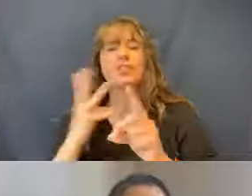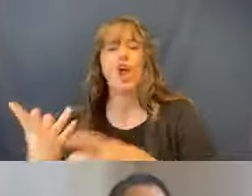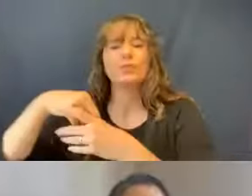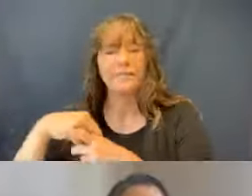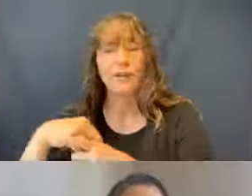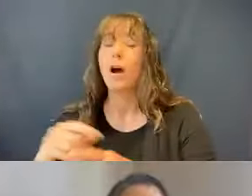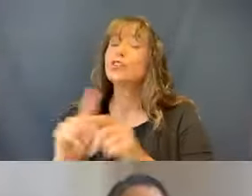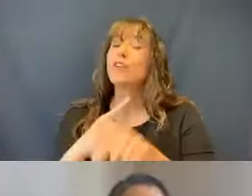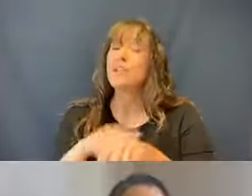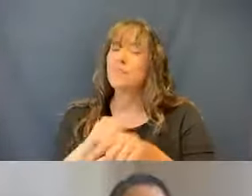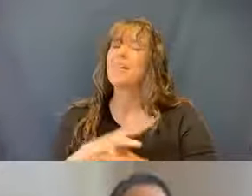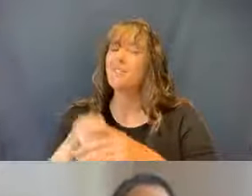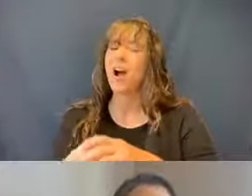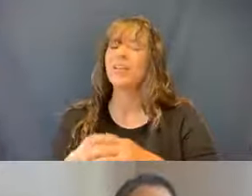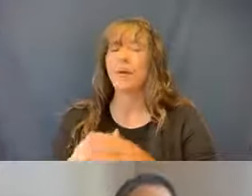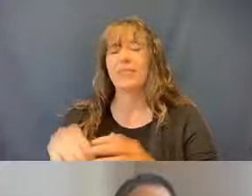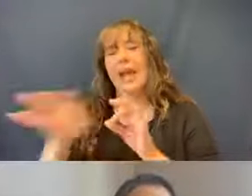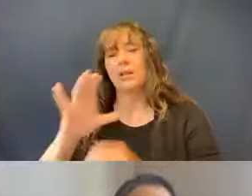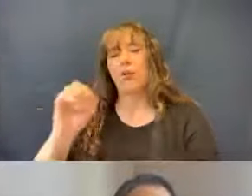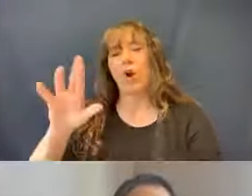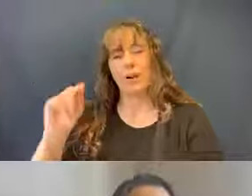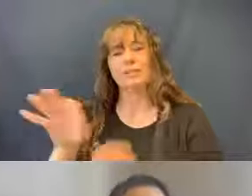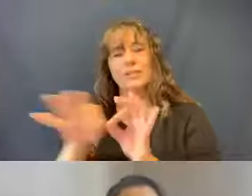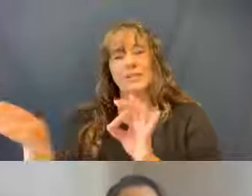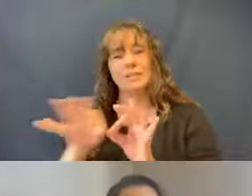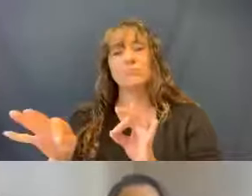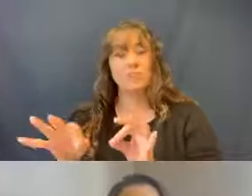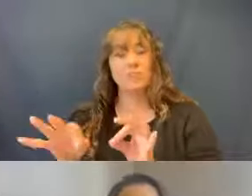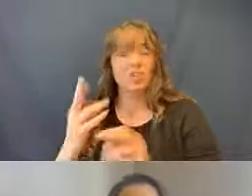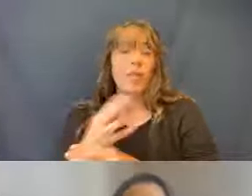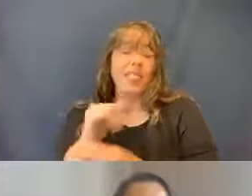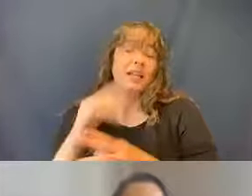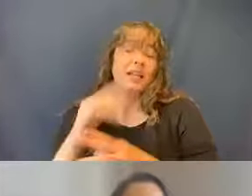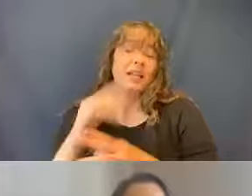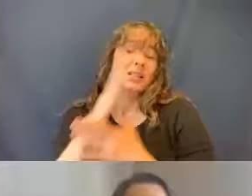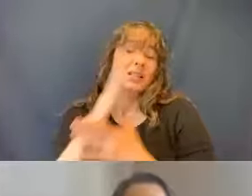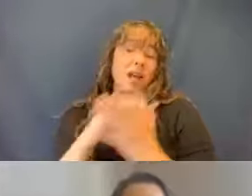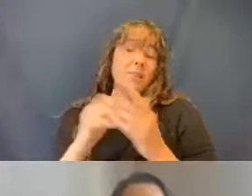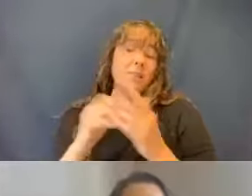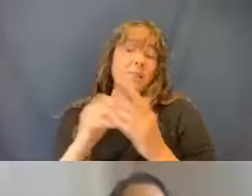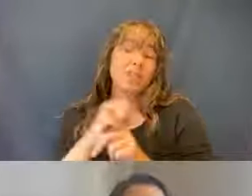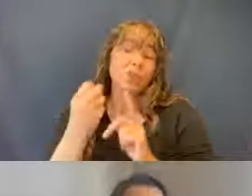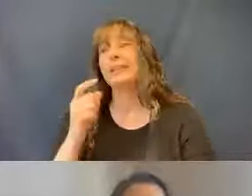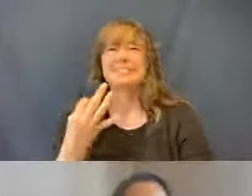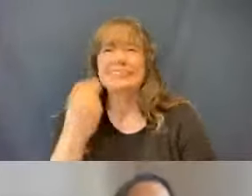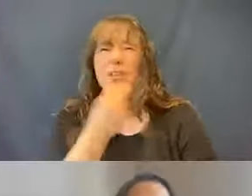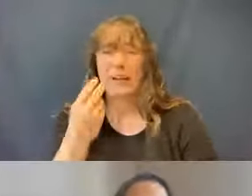aided realtime captioning in situations where I could not I really could not speech read.